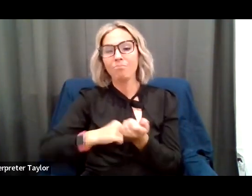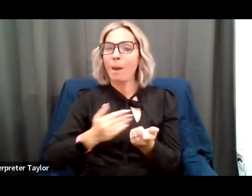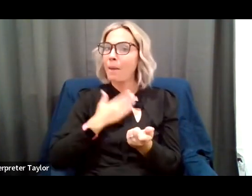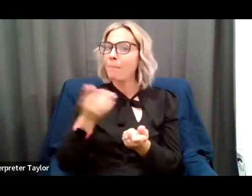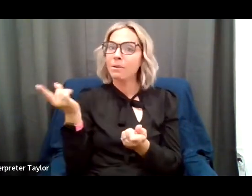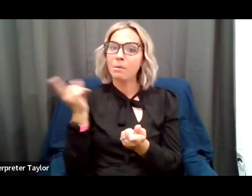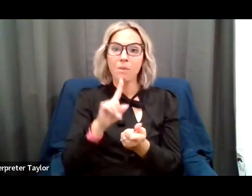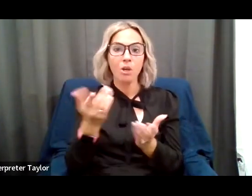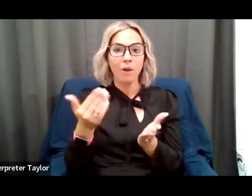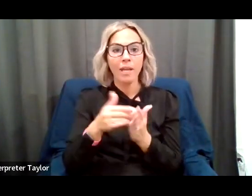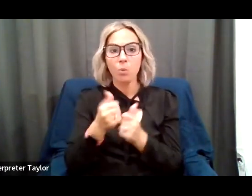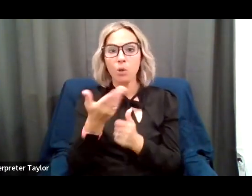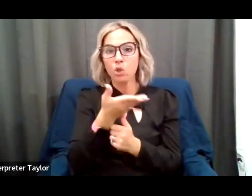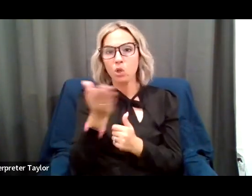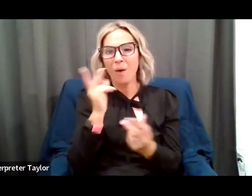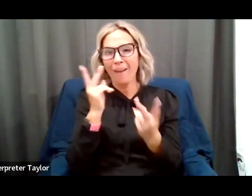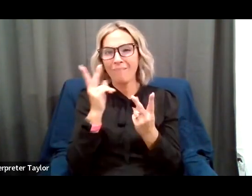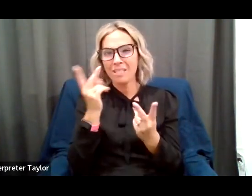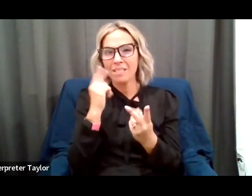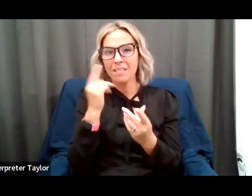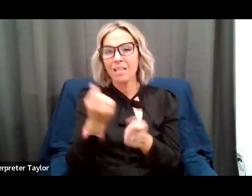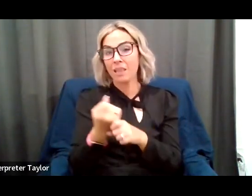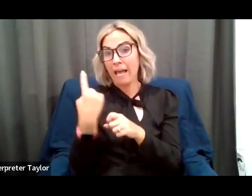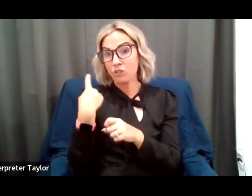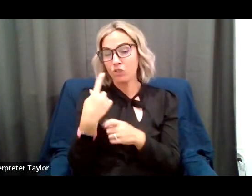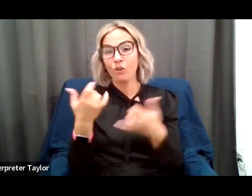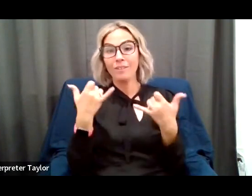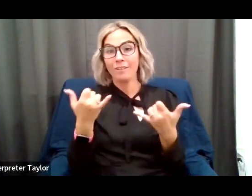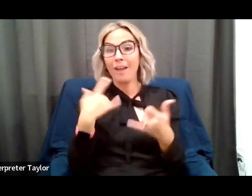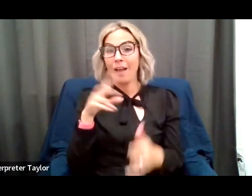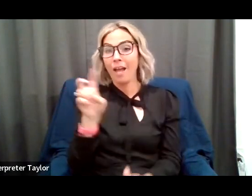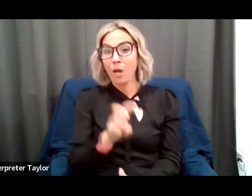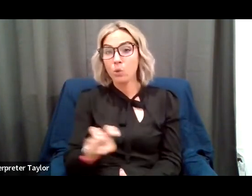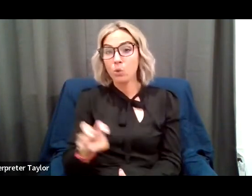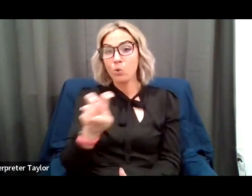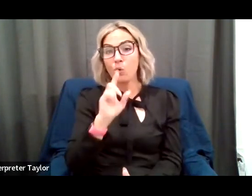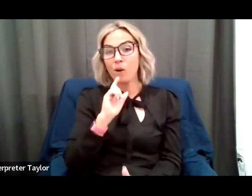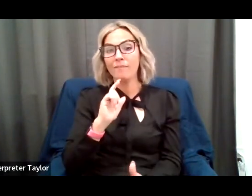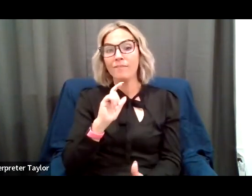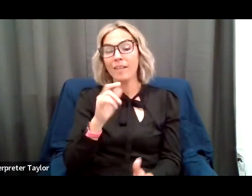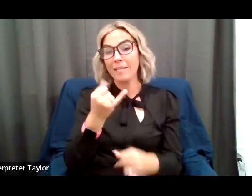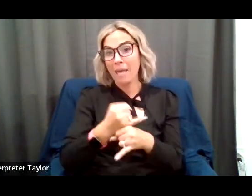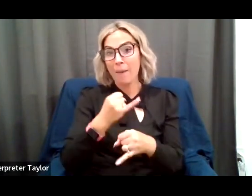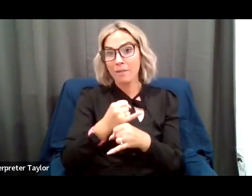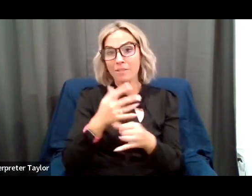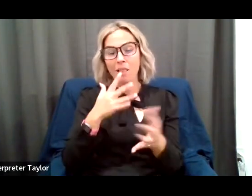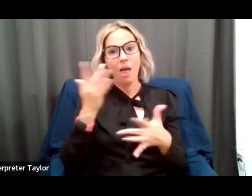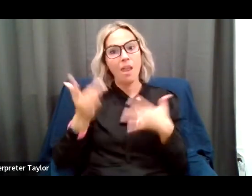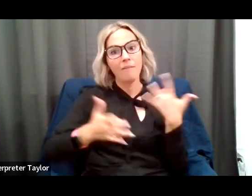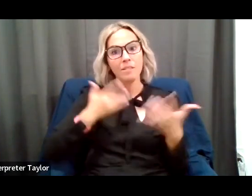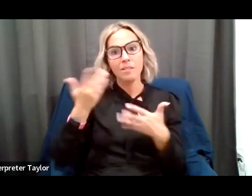Um, I visited you last year, I, today I got a tour of the campus. Uh, a lot of exciting things going on.